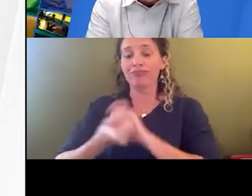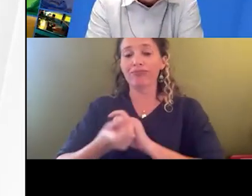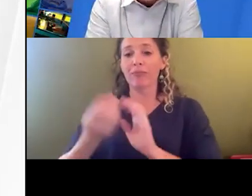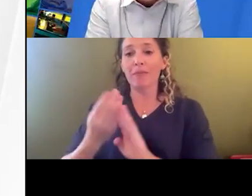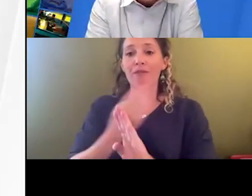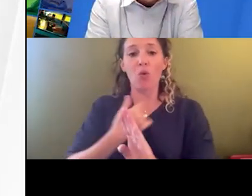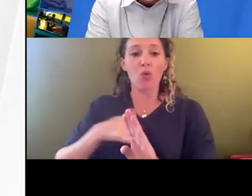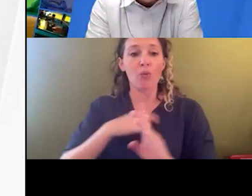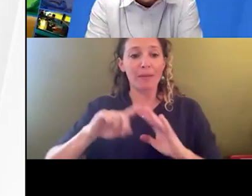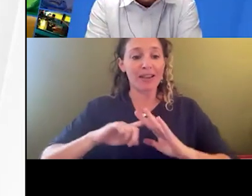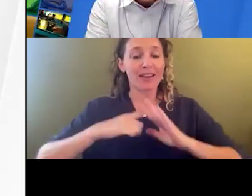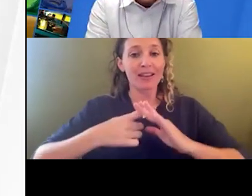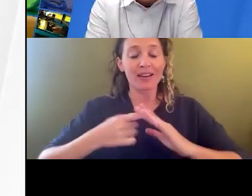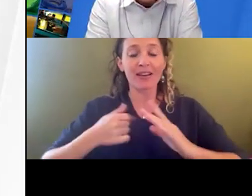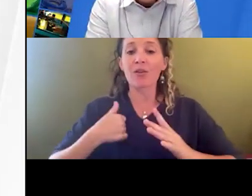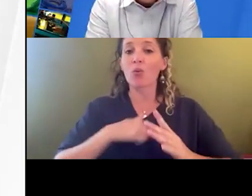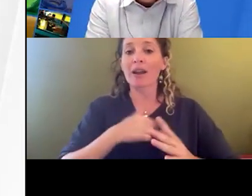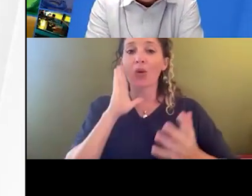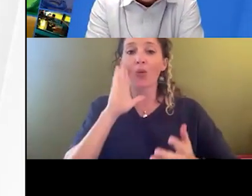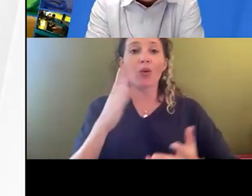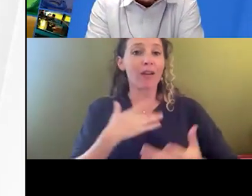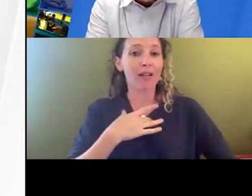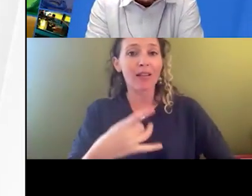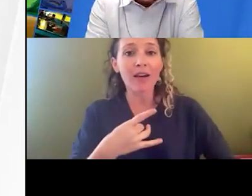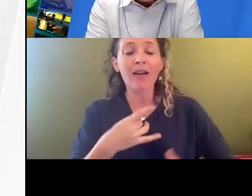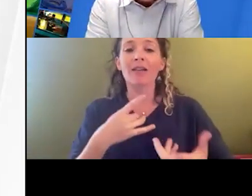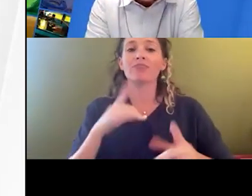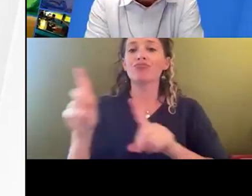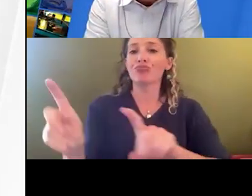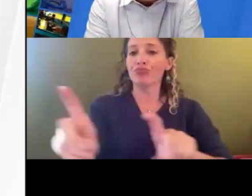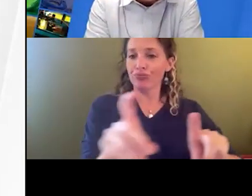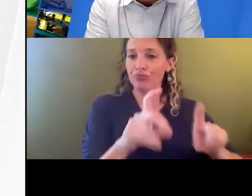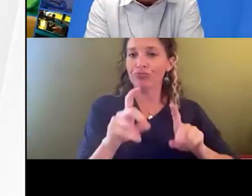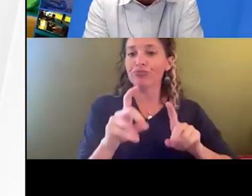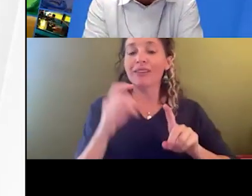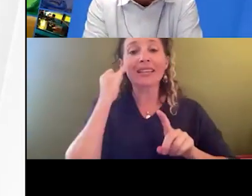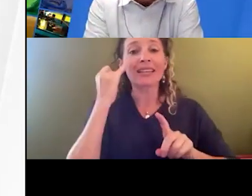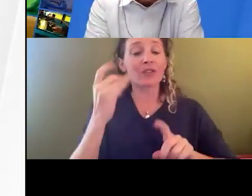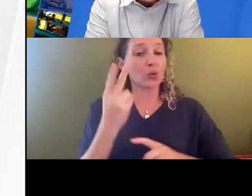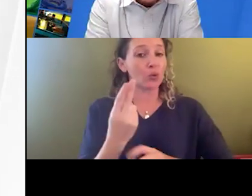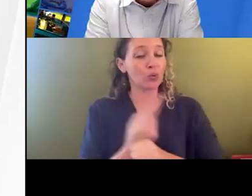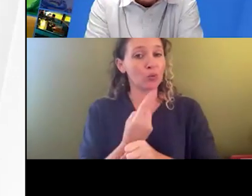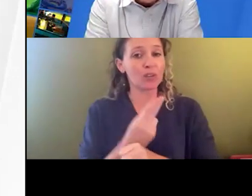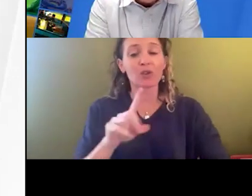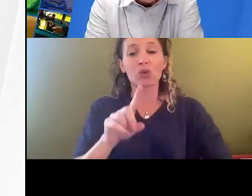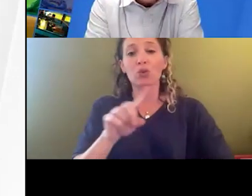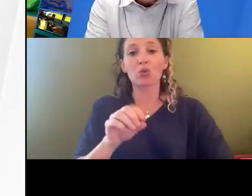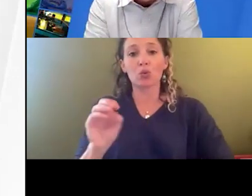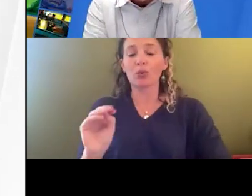a poll to find out more about you. If you're using Zoom from a desktop browser, you may not be able to access the poll so you want to make